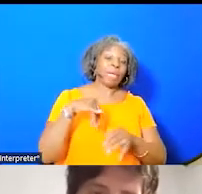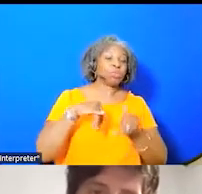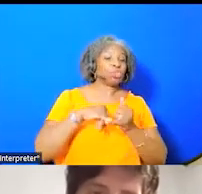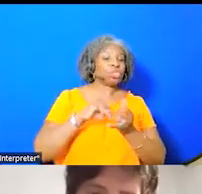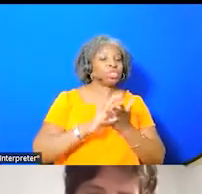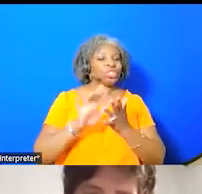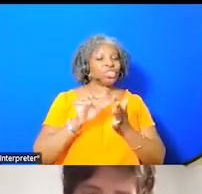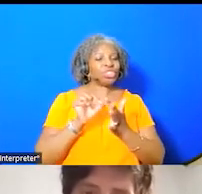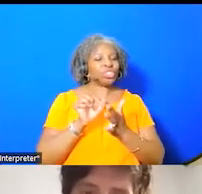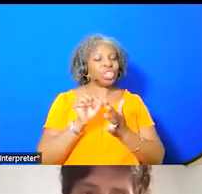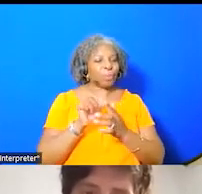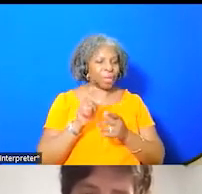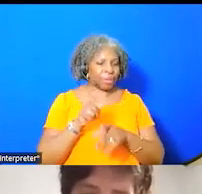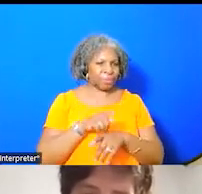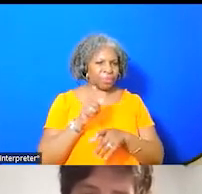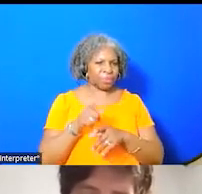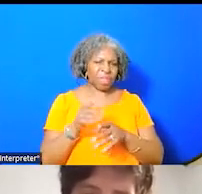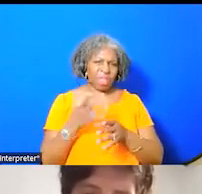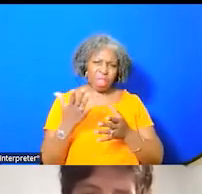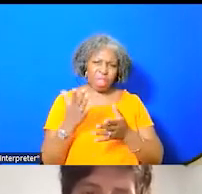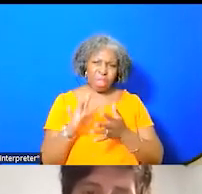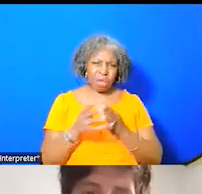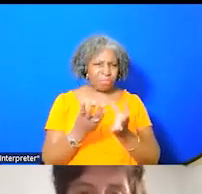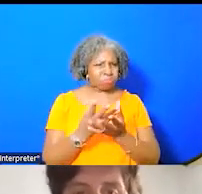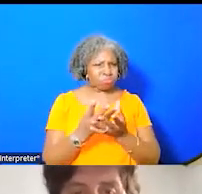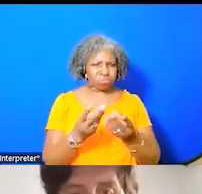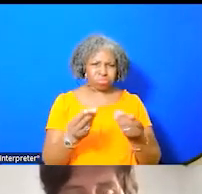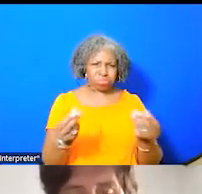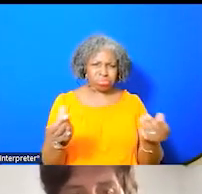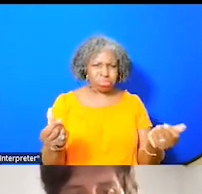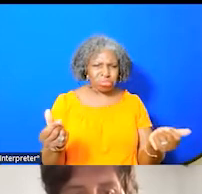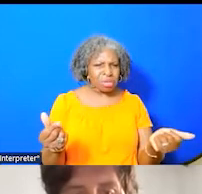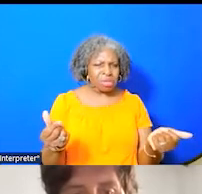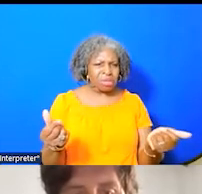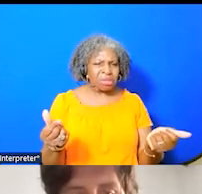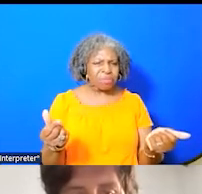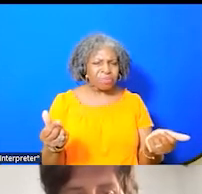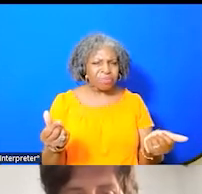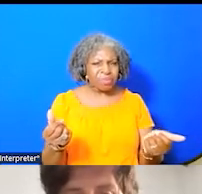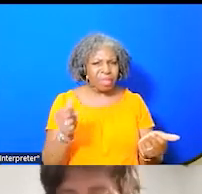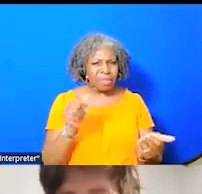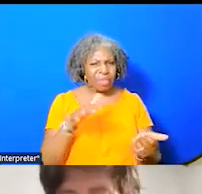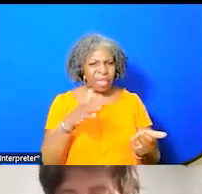So, there's a lot of erosion in Sheppey. It's, it's right at the sort of forefront